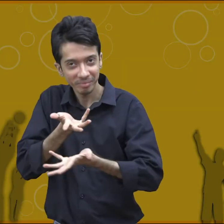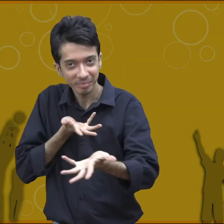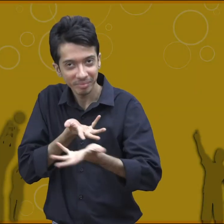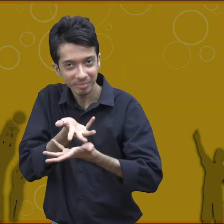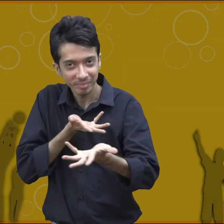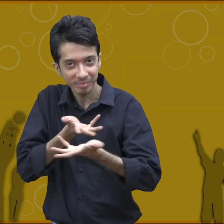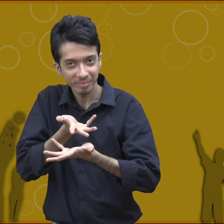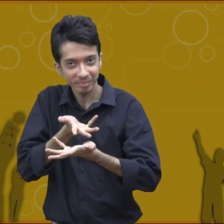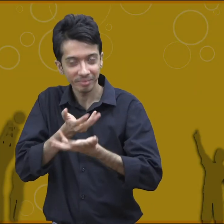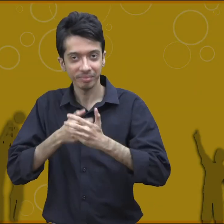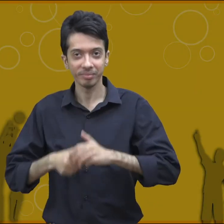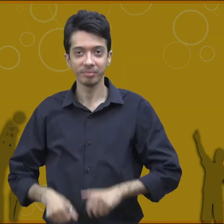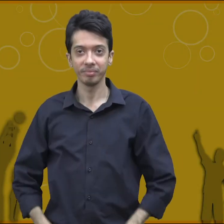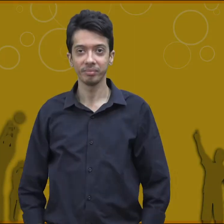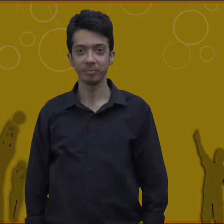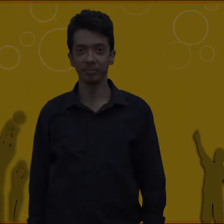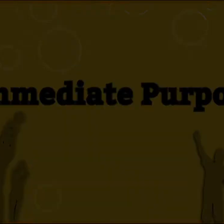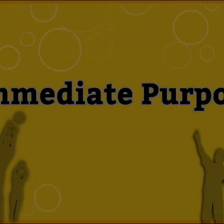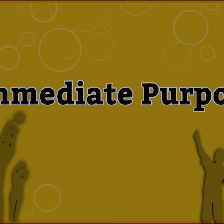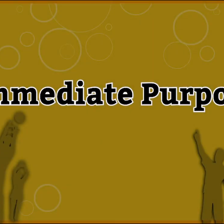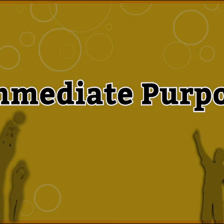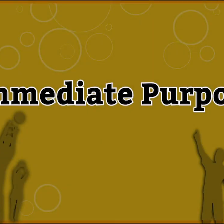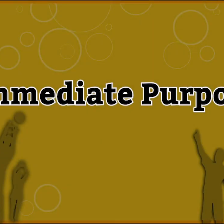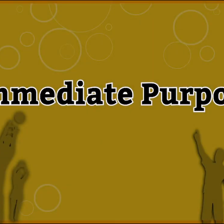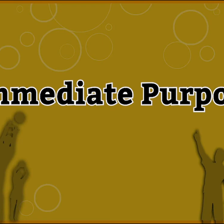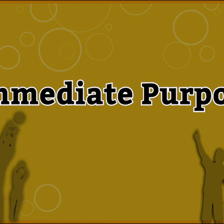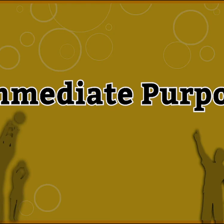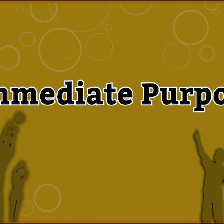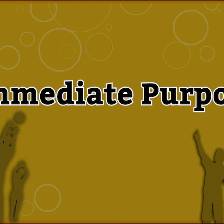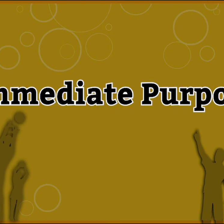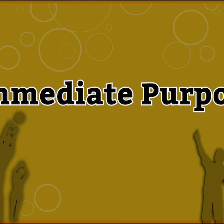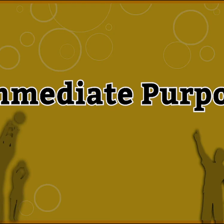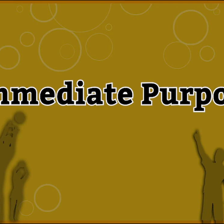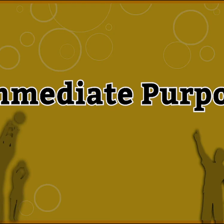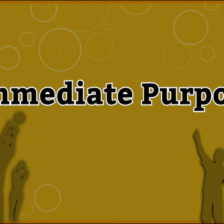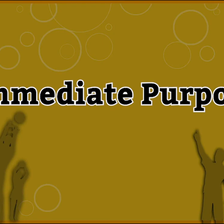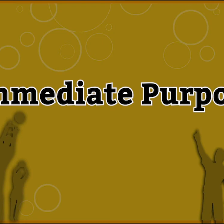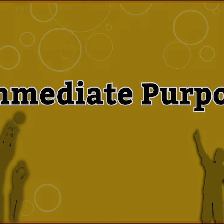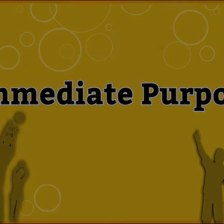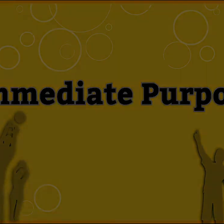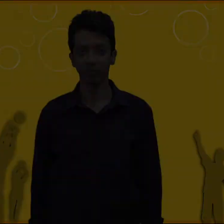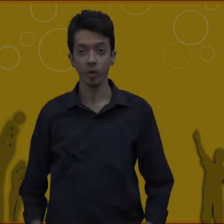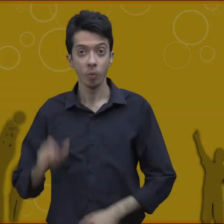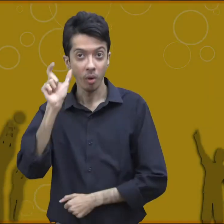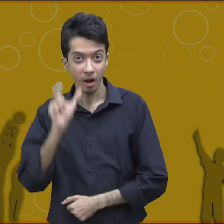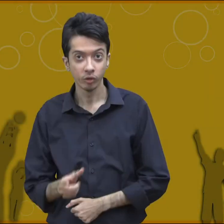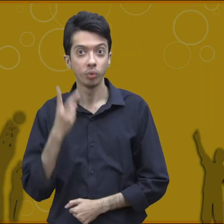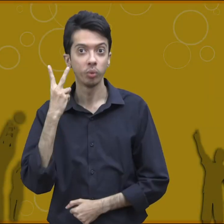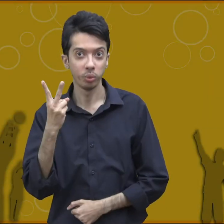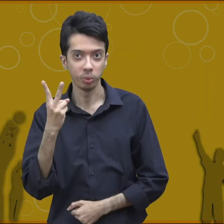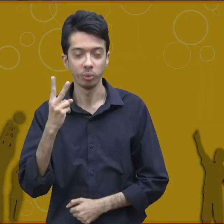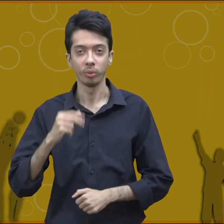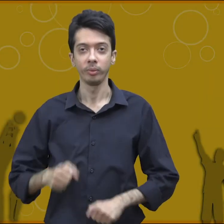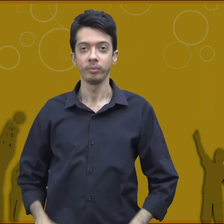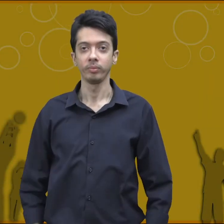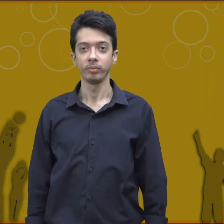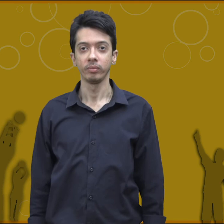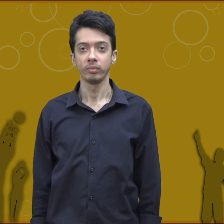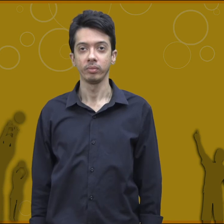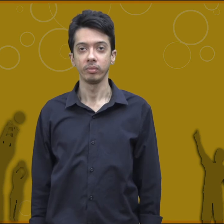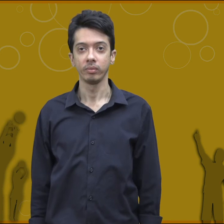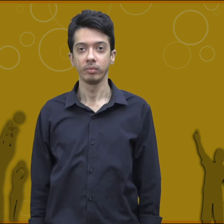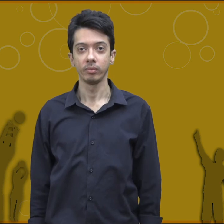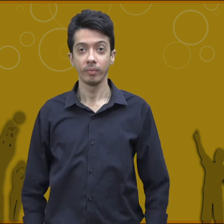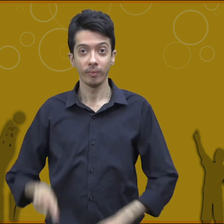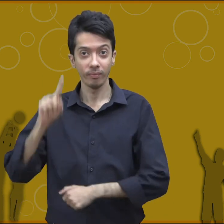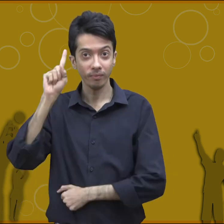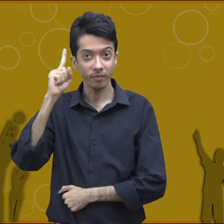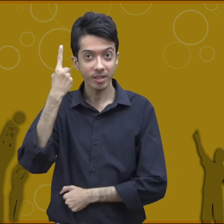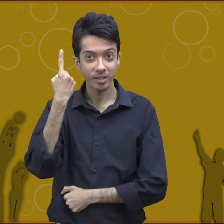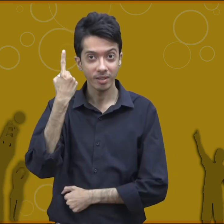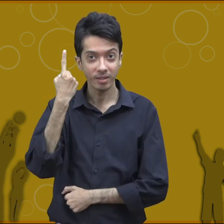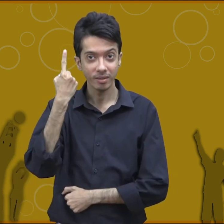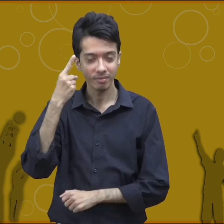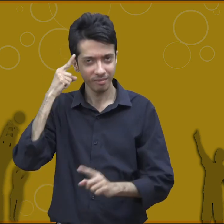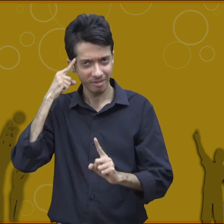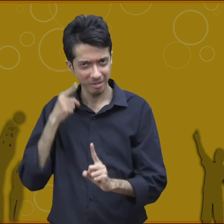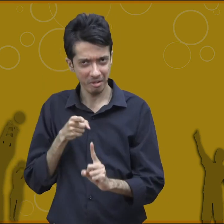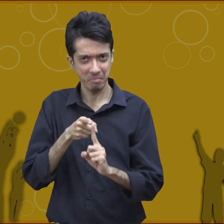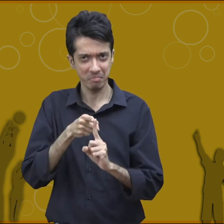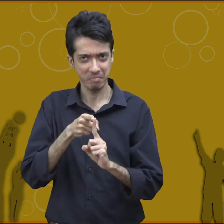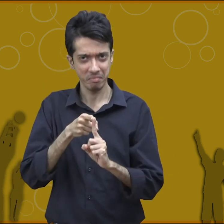interact immediate purpose there are two signs for this word first is smaller goals